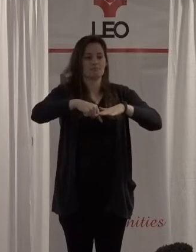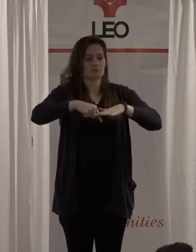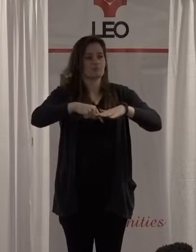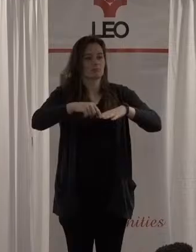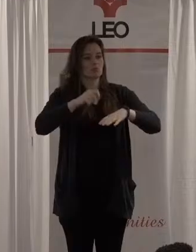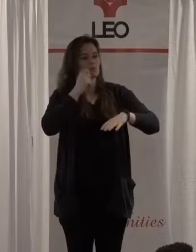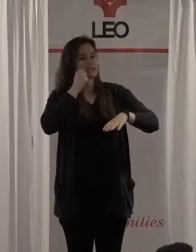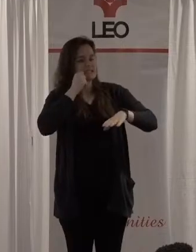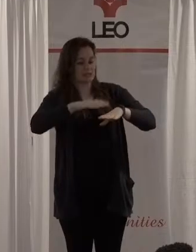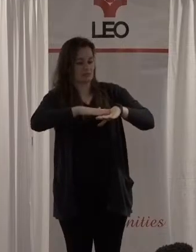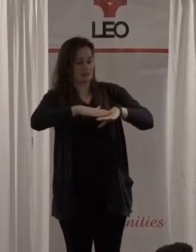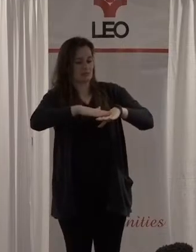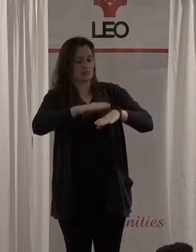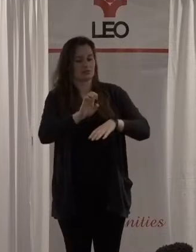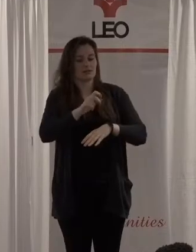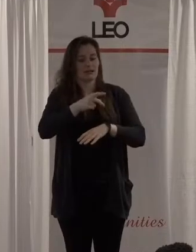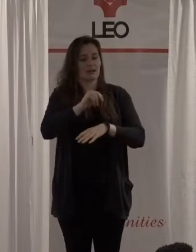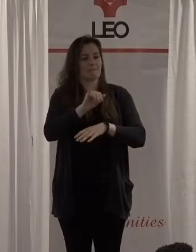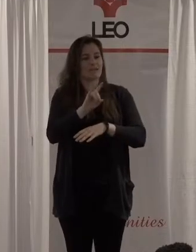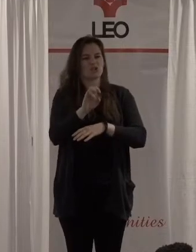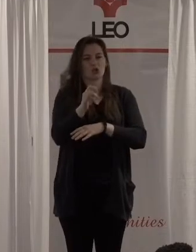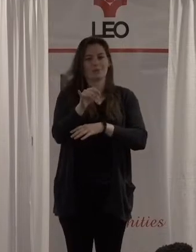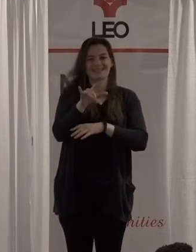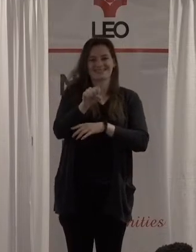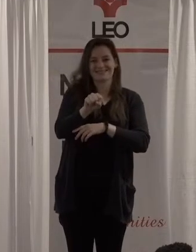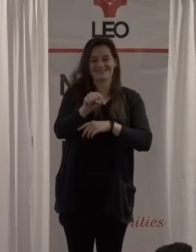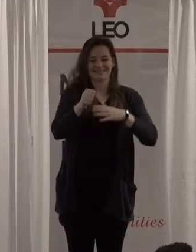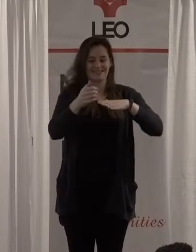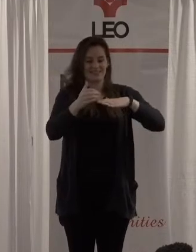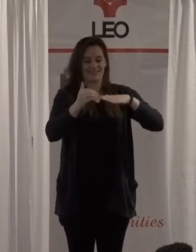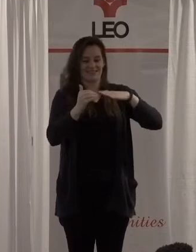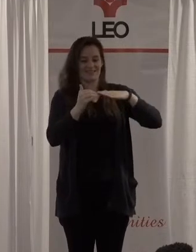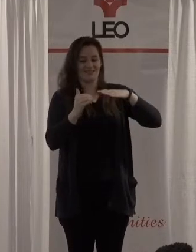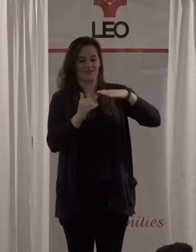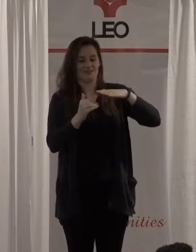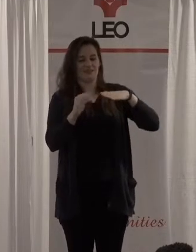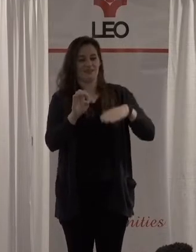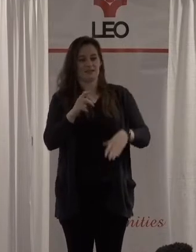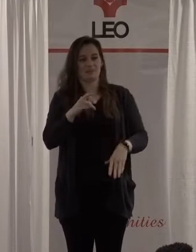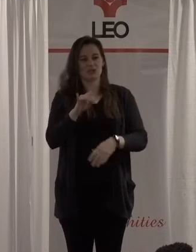WHICH IS THE EPIDERMIS AND ALSO THE DERMIS WHICH IS THE UNDERLYING PART OF THE SKIN.